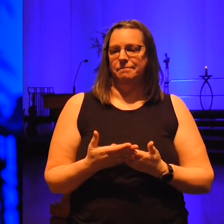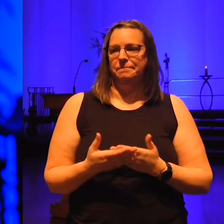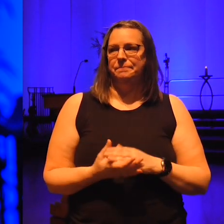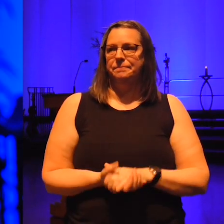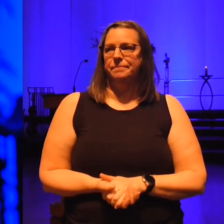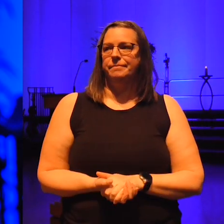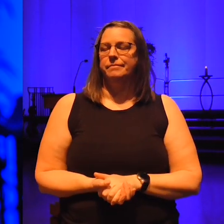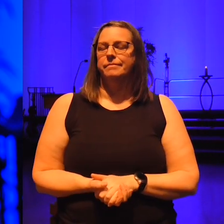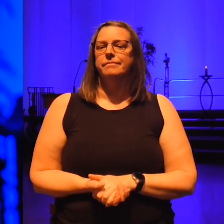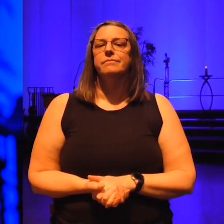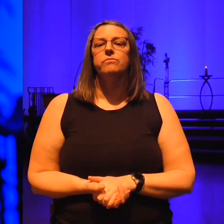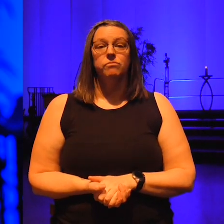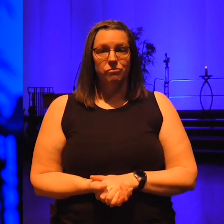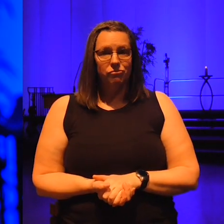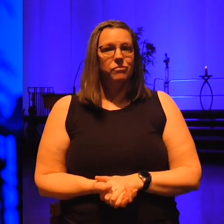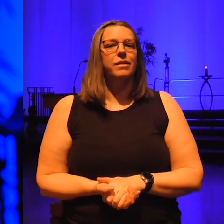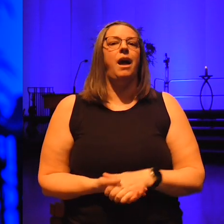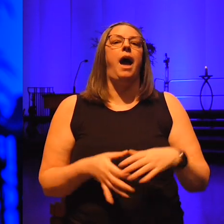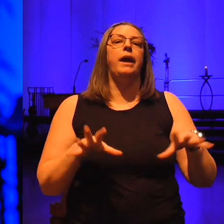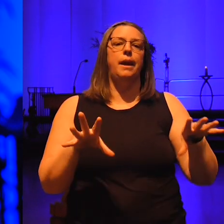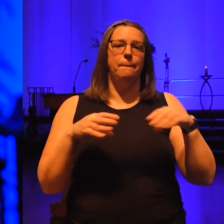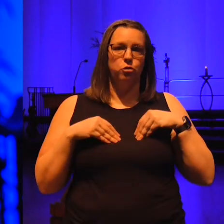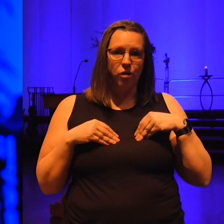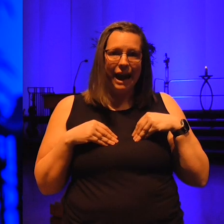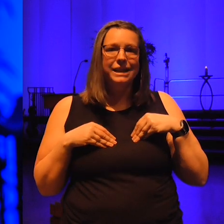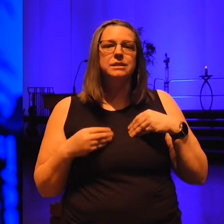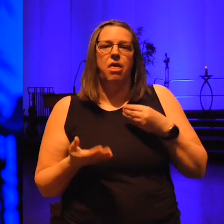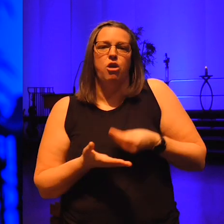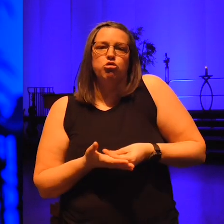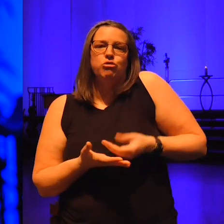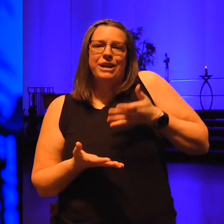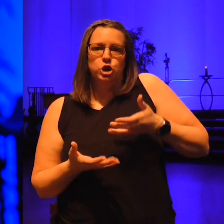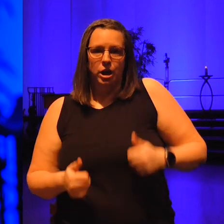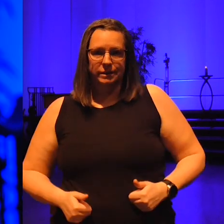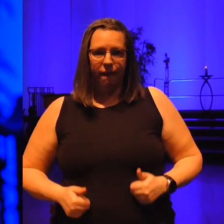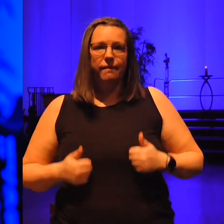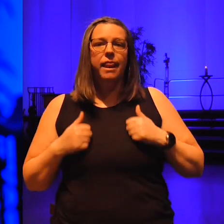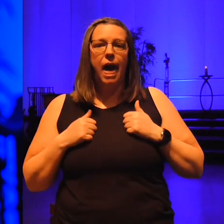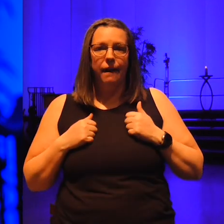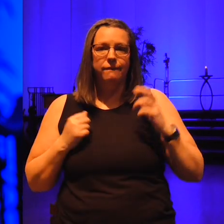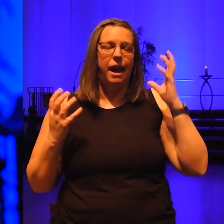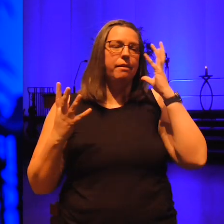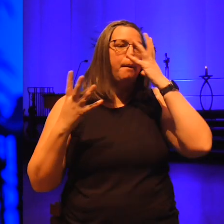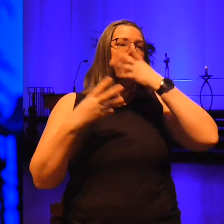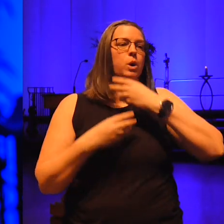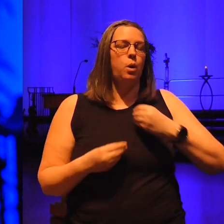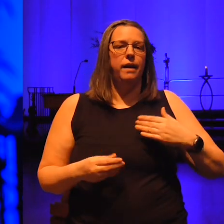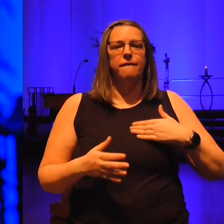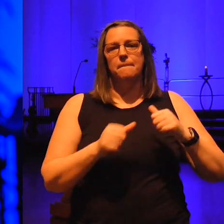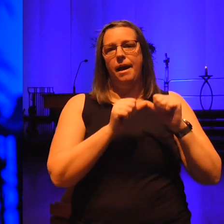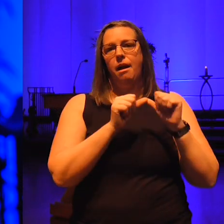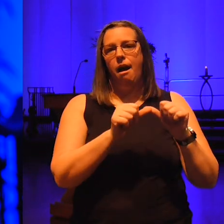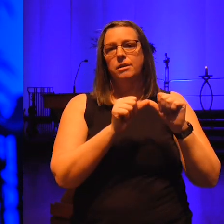I embrace the richness of my life and the beauty of my ongoing becoming at one with